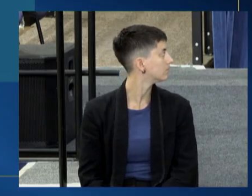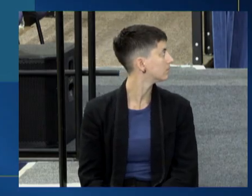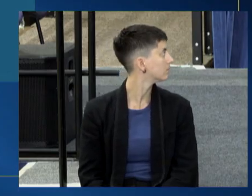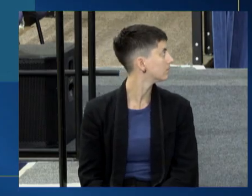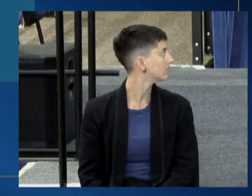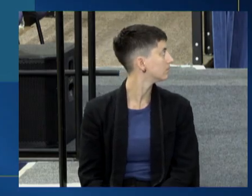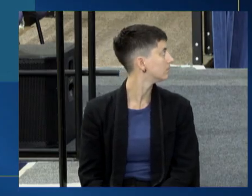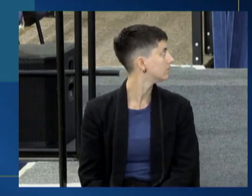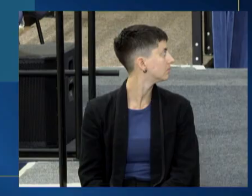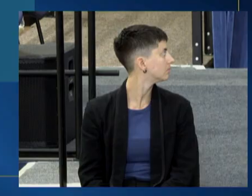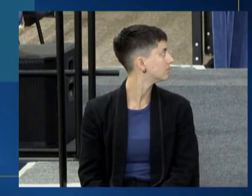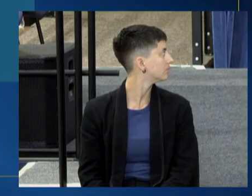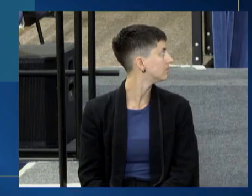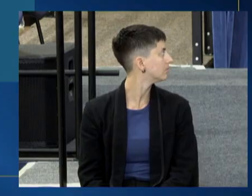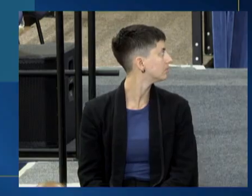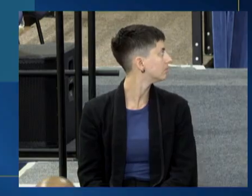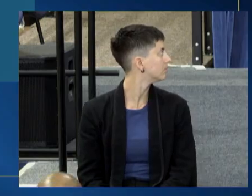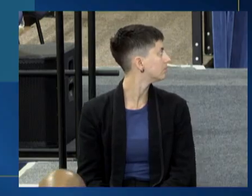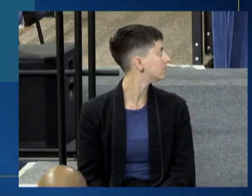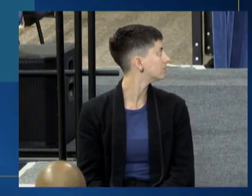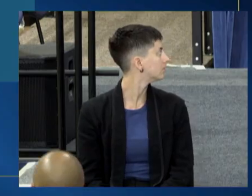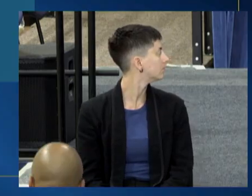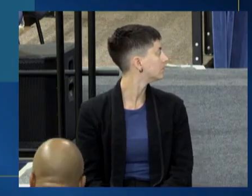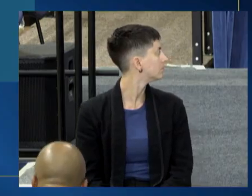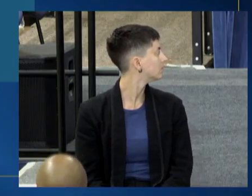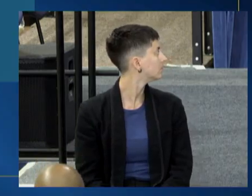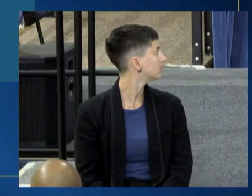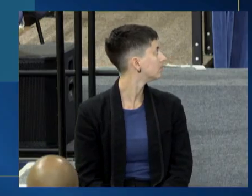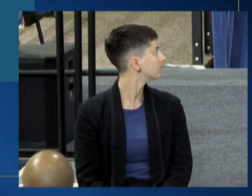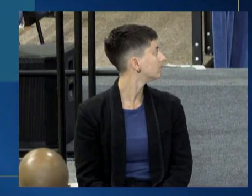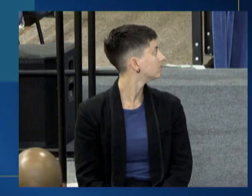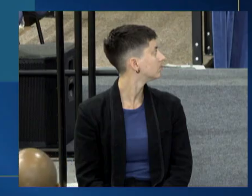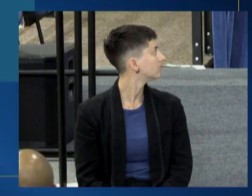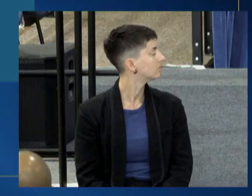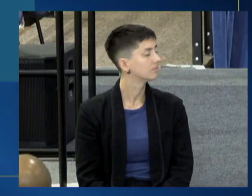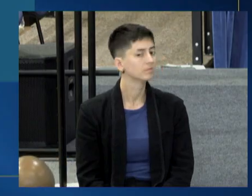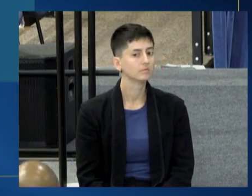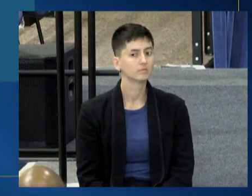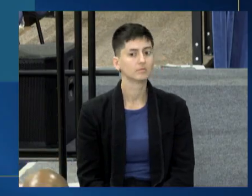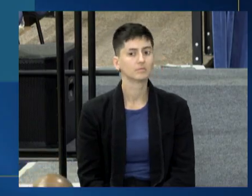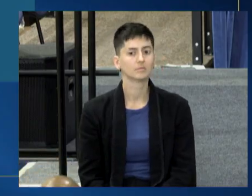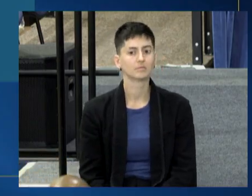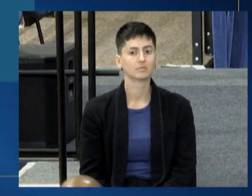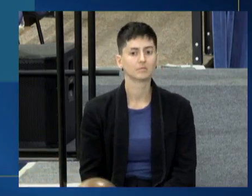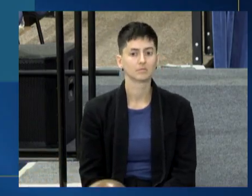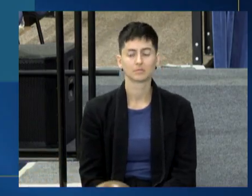potential in the power of this public-private partnership initiative and the power that it